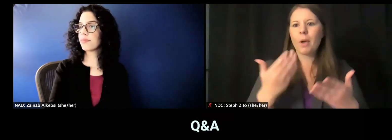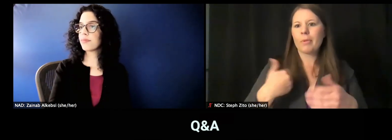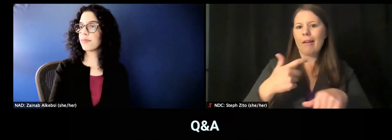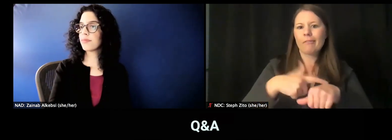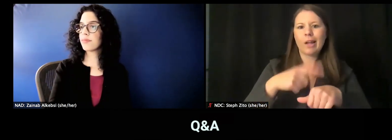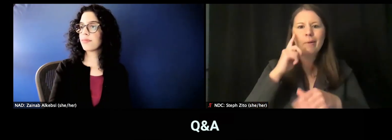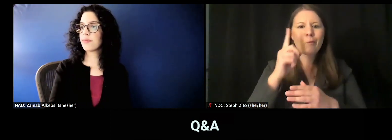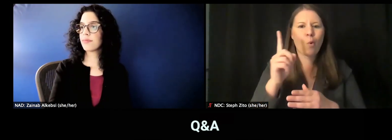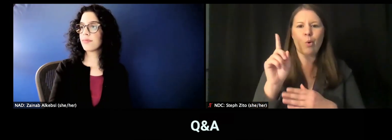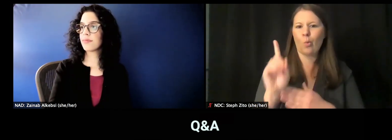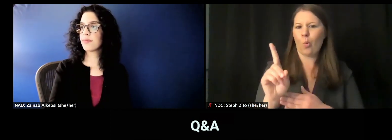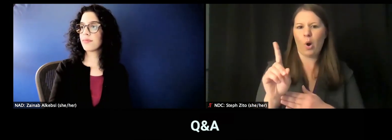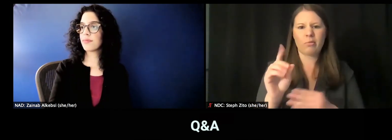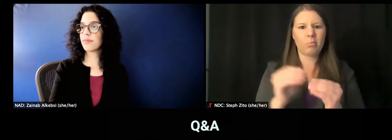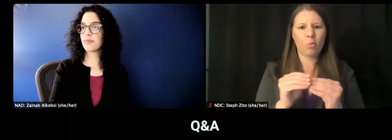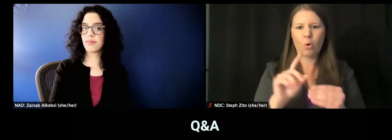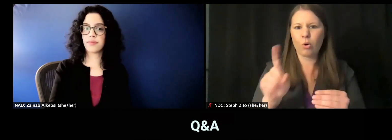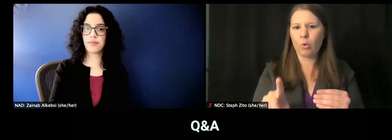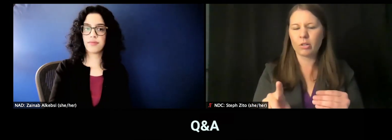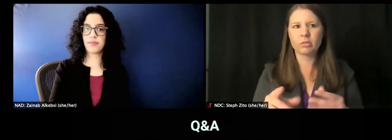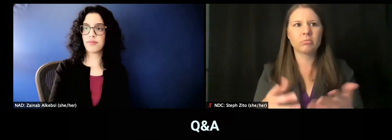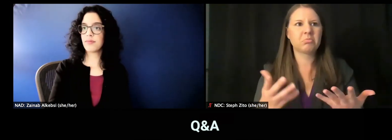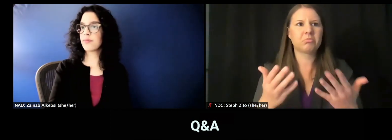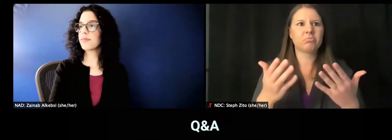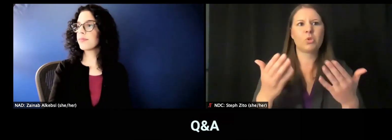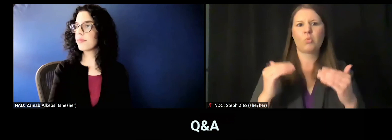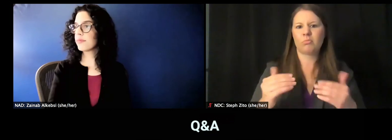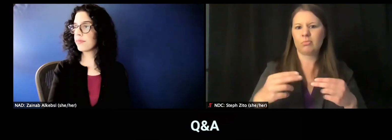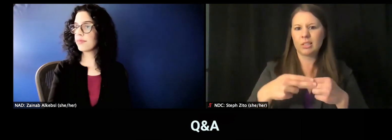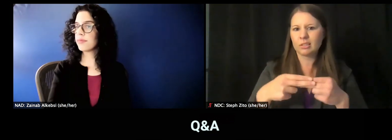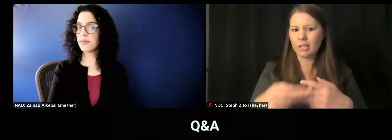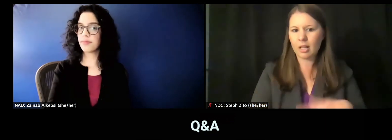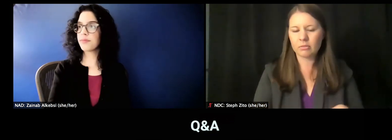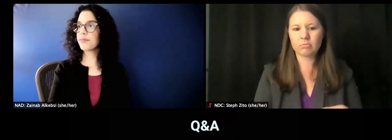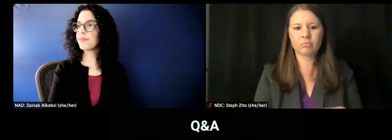And I think we may have time for one more question. We will move forward to the next slide.